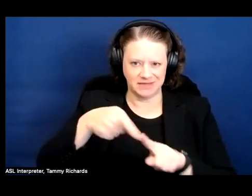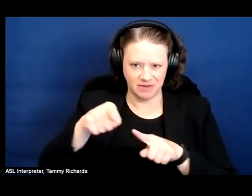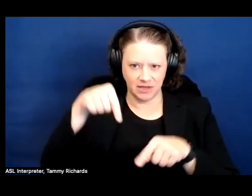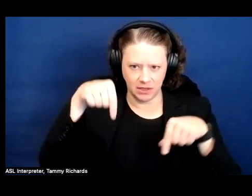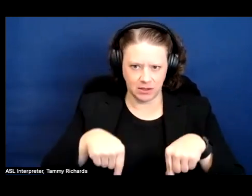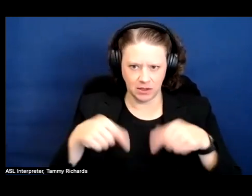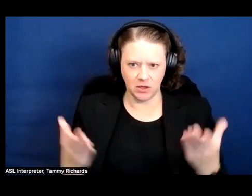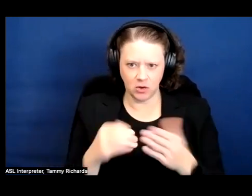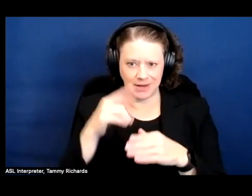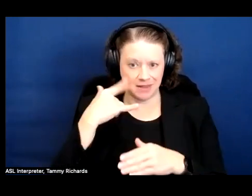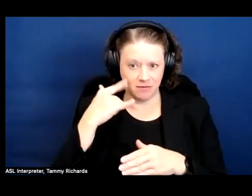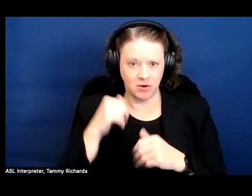Are the landlords request legal?